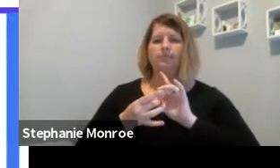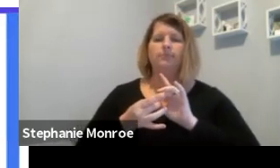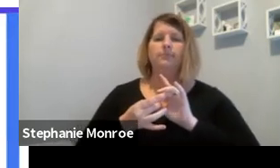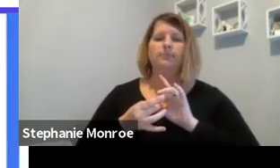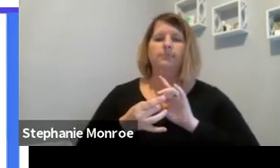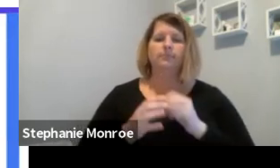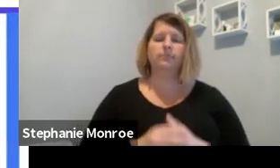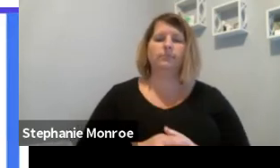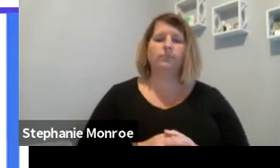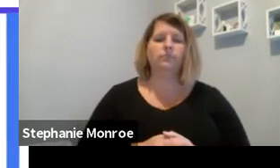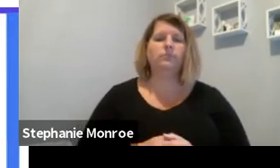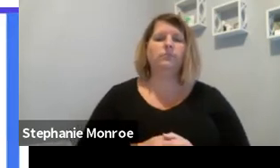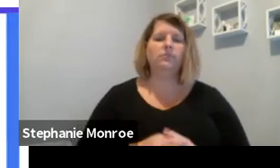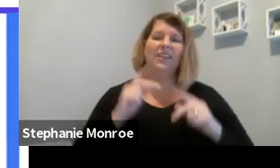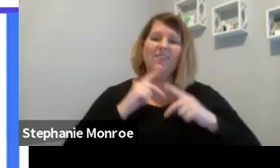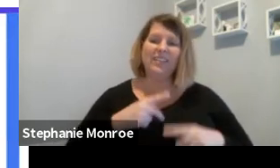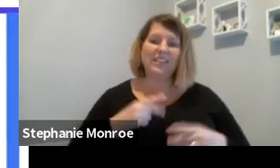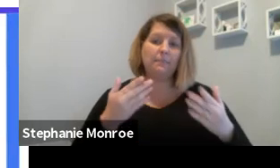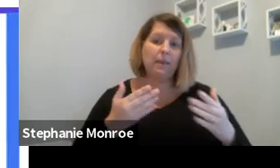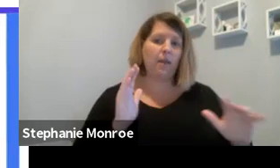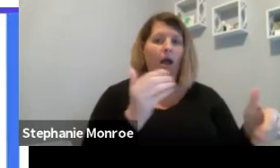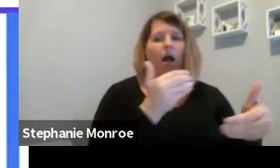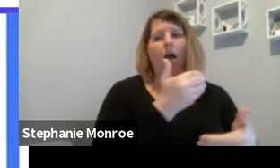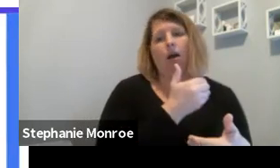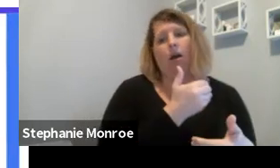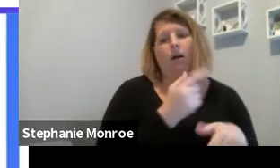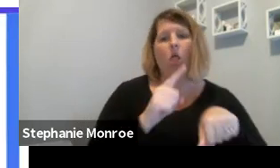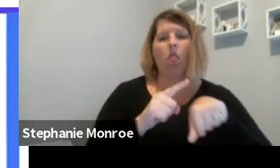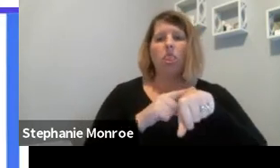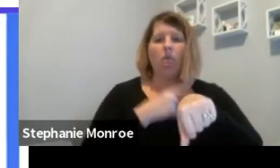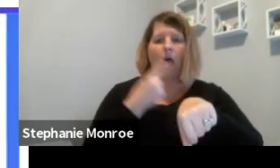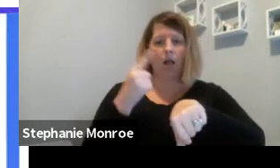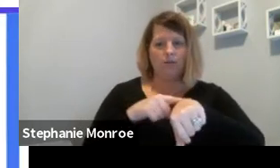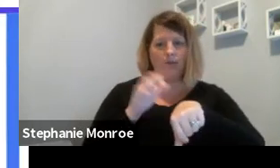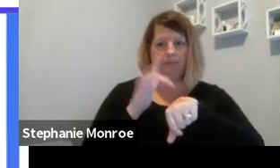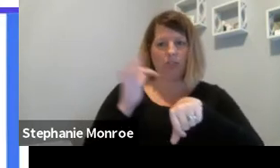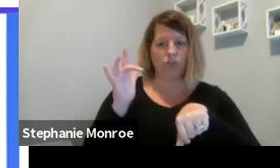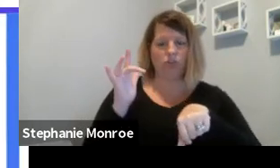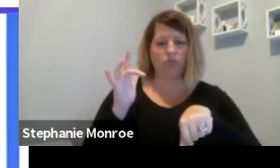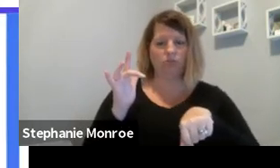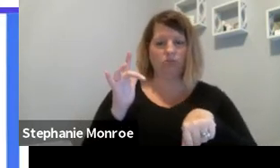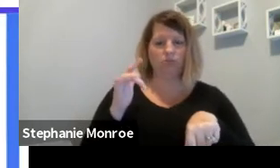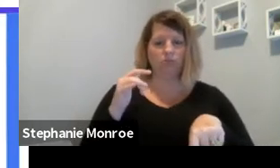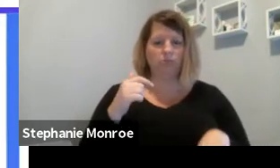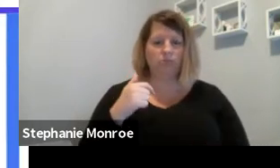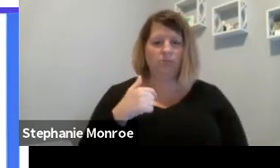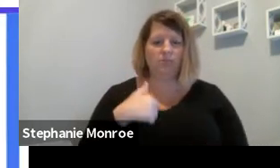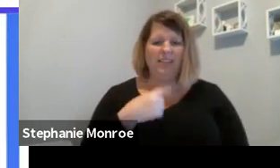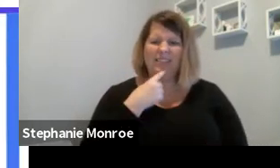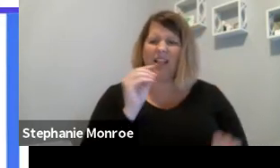Physically, it would be a hug or a long touch. I didn't say anything. She knew when she did those little things